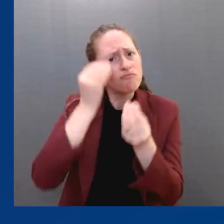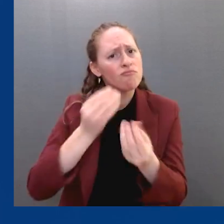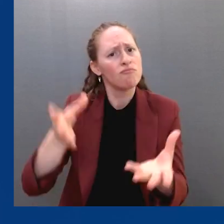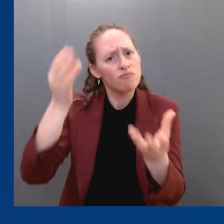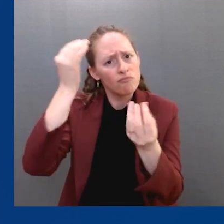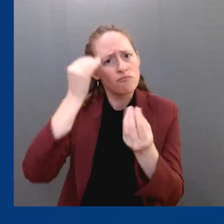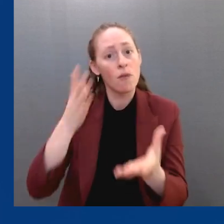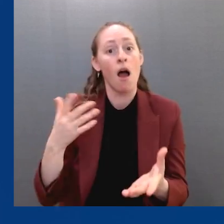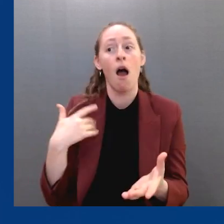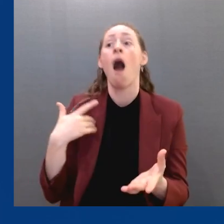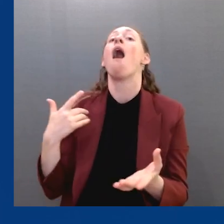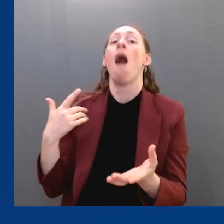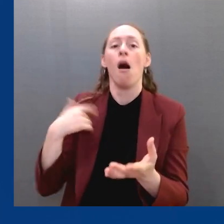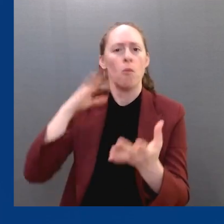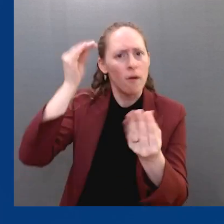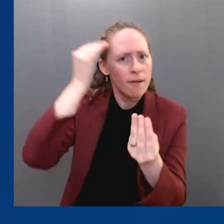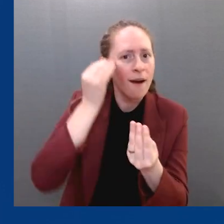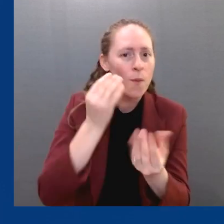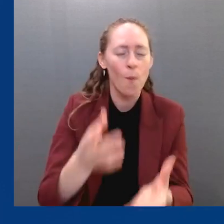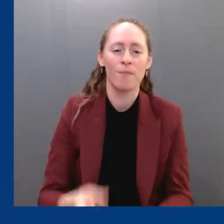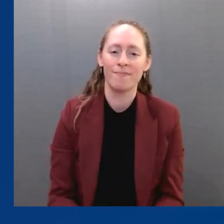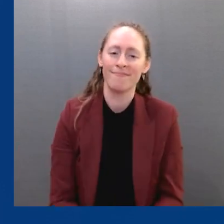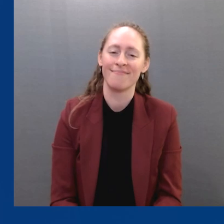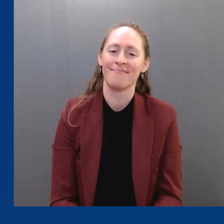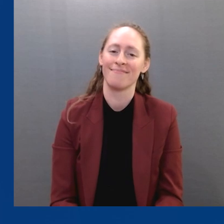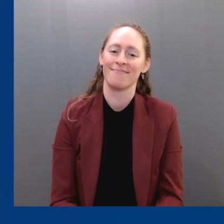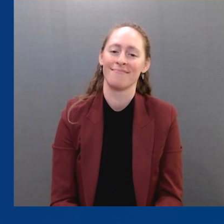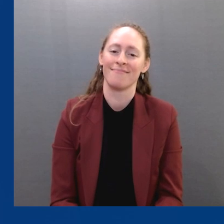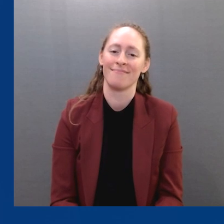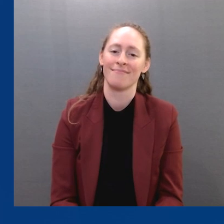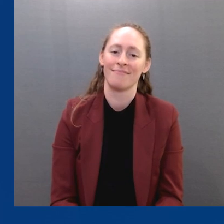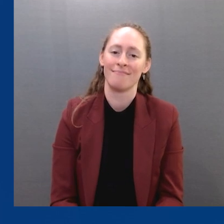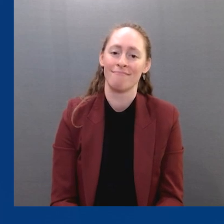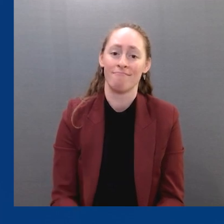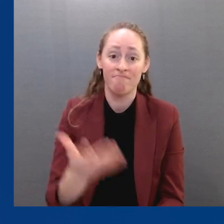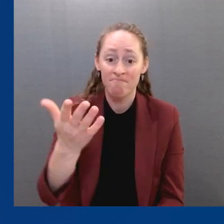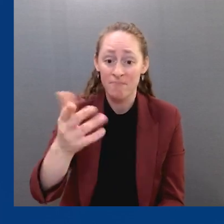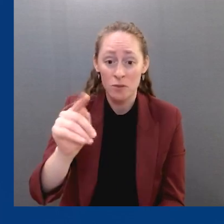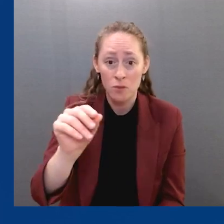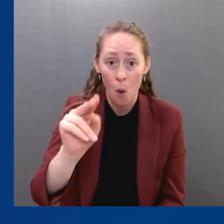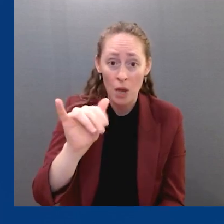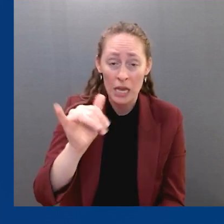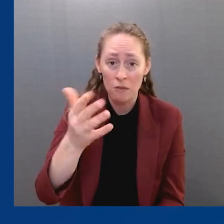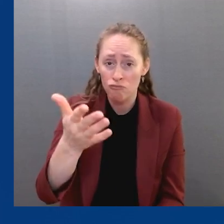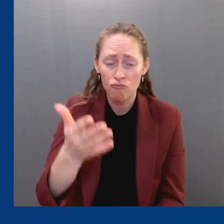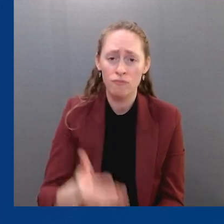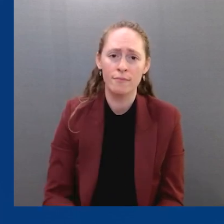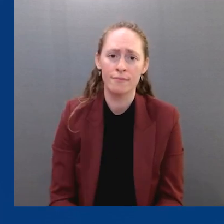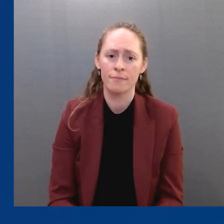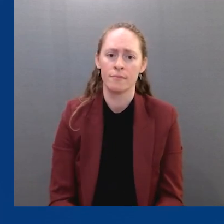quite assiduously on. I don't know if Tony, if you want to add to this from your purview at NIAID, obviously, you have been overseeing